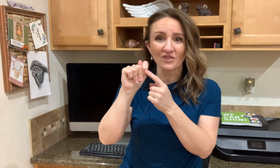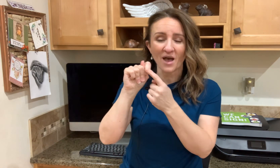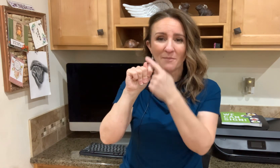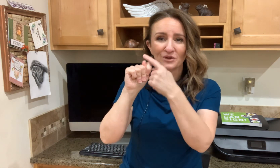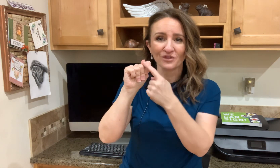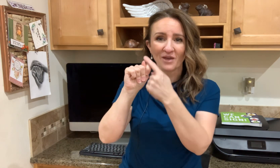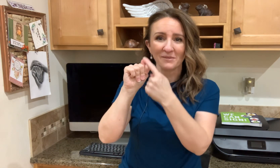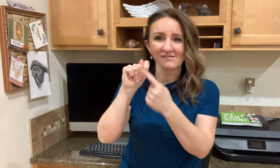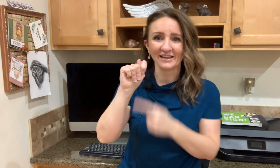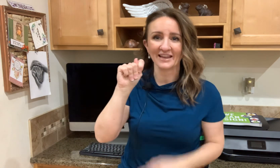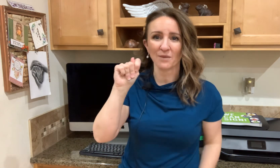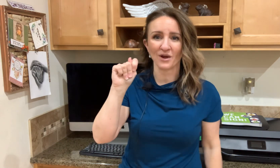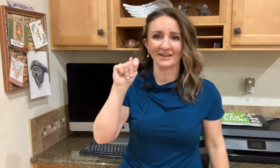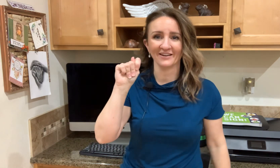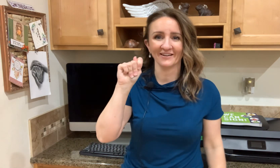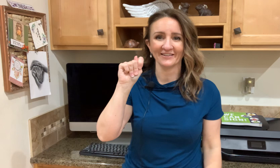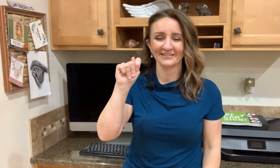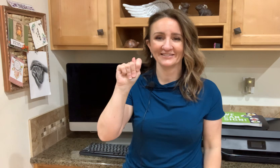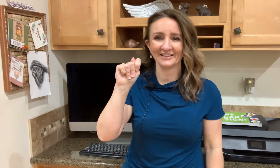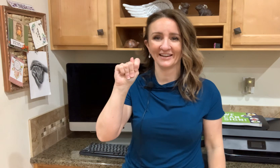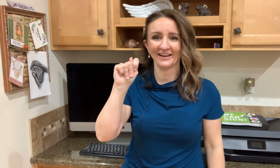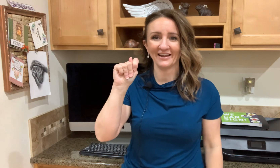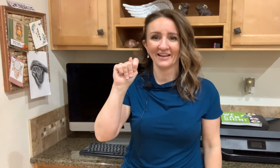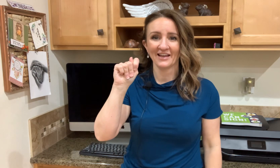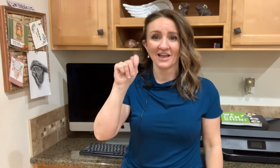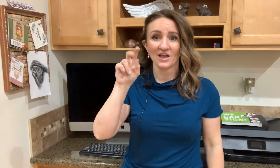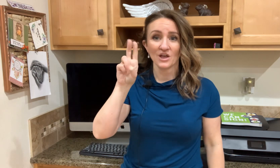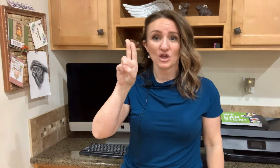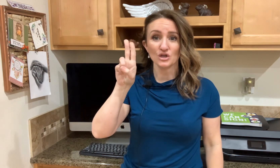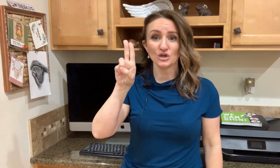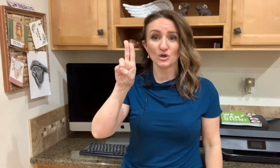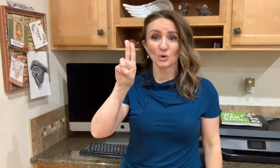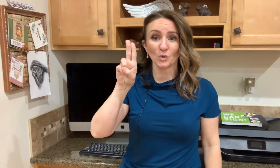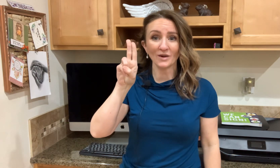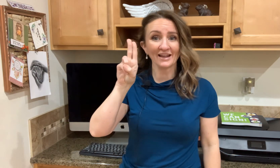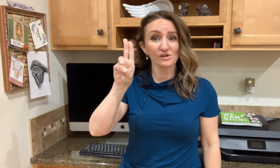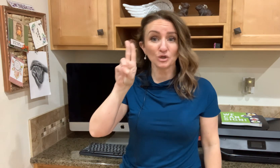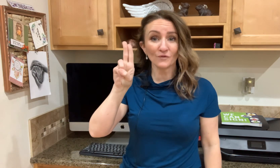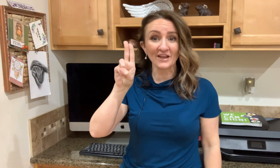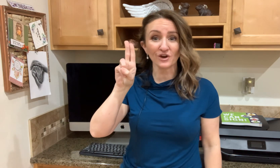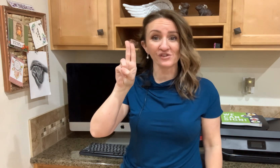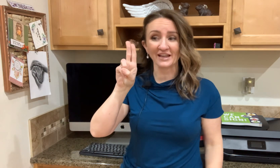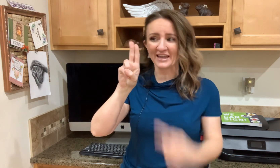thumb and your thumb is sticking up right here, T. U is two fingers sticking